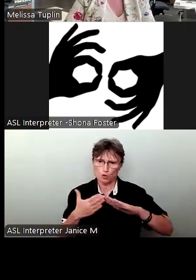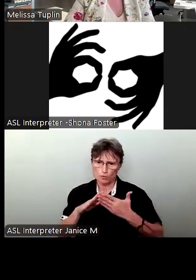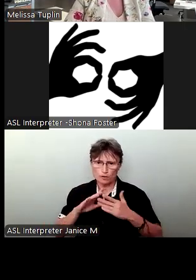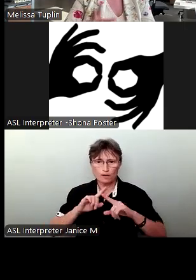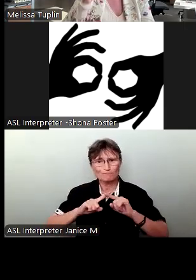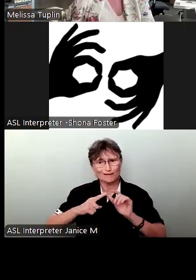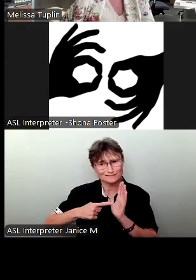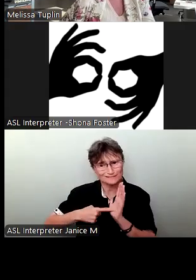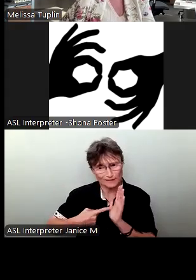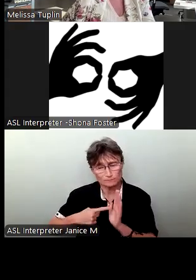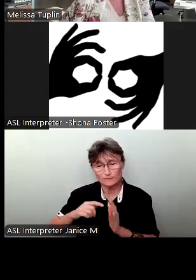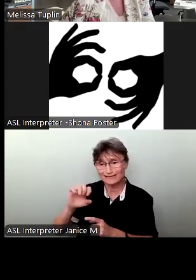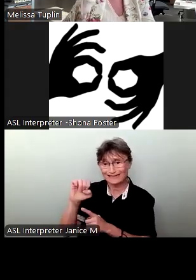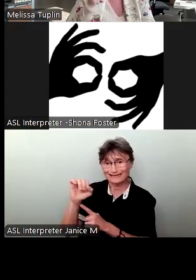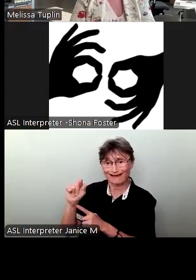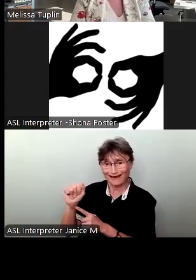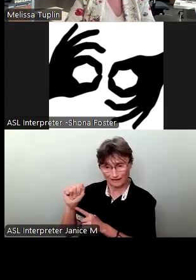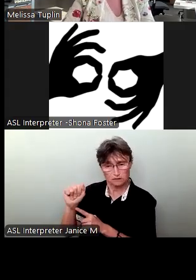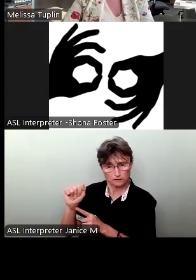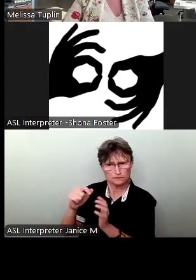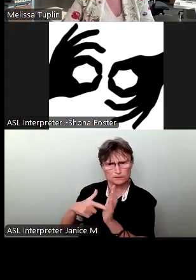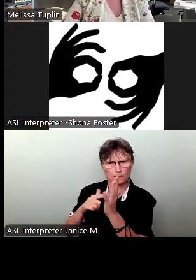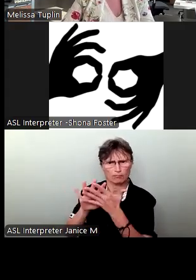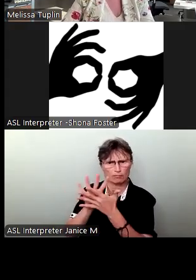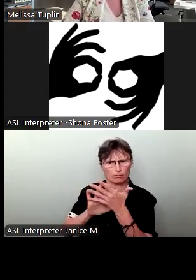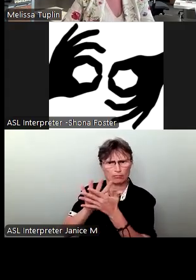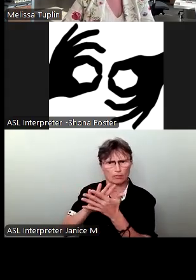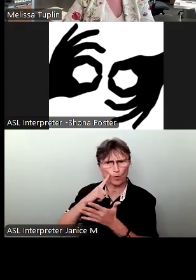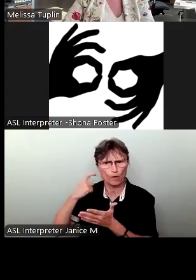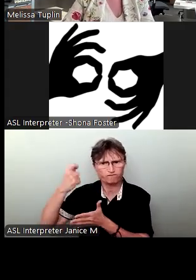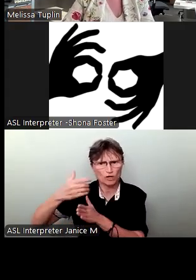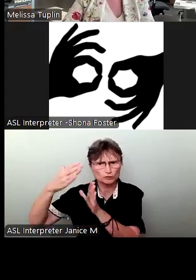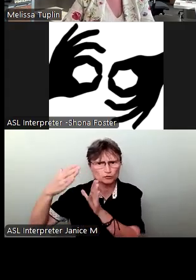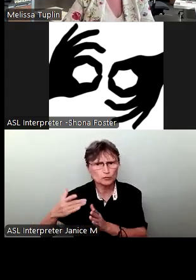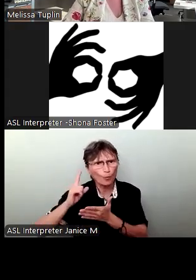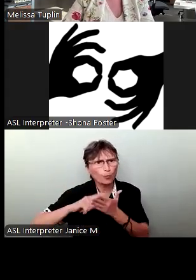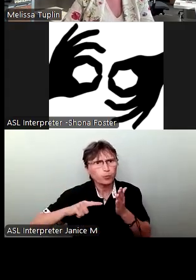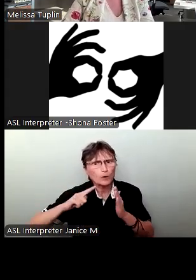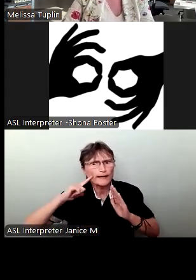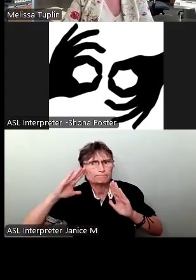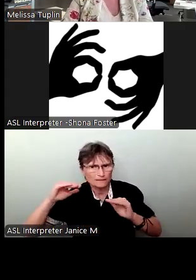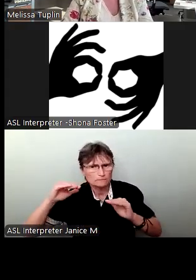accompanied by a lack of clarity from funders about what is expected of organizations and how